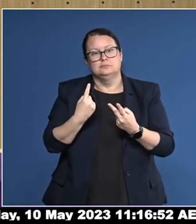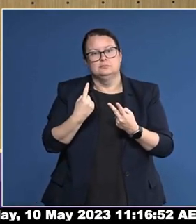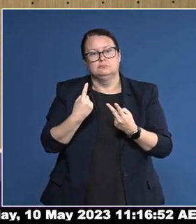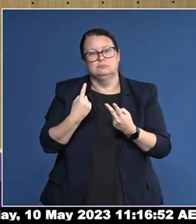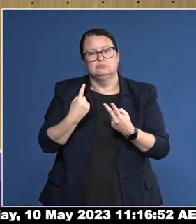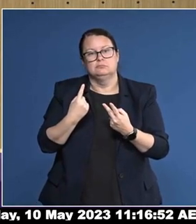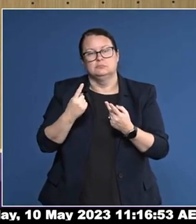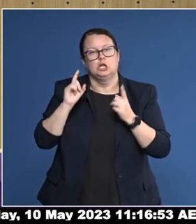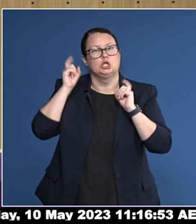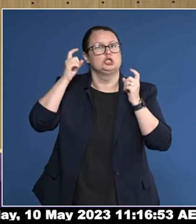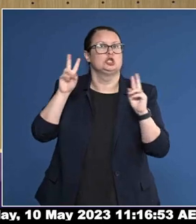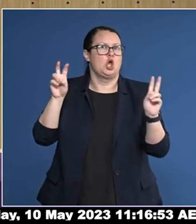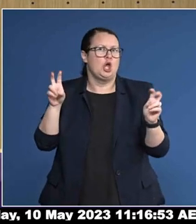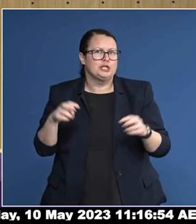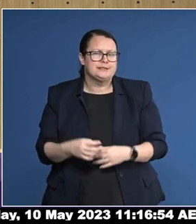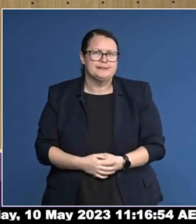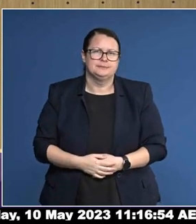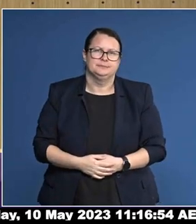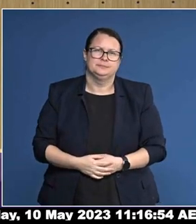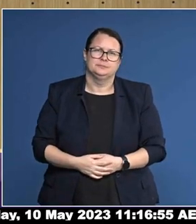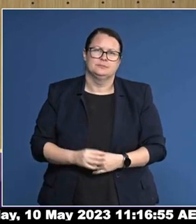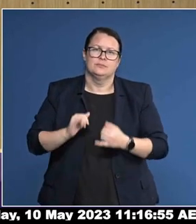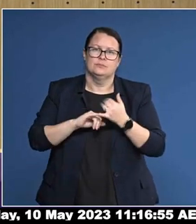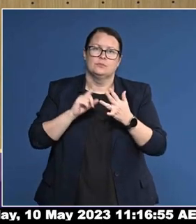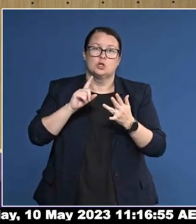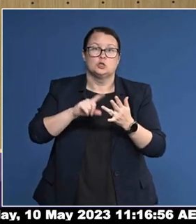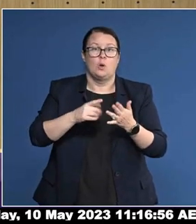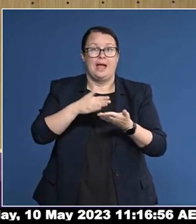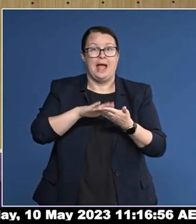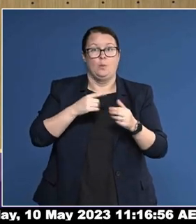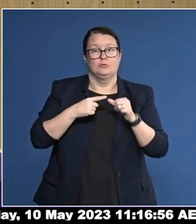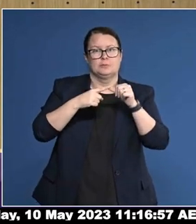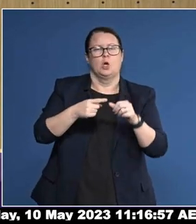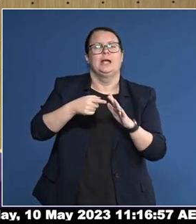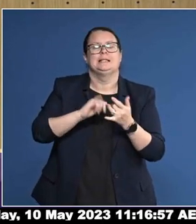and that then the response needs to address the functions of those behaviours, and I